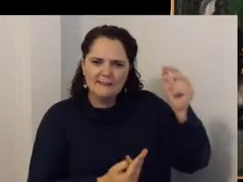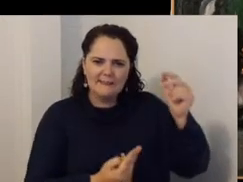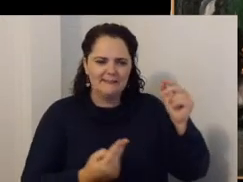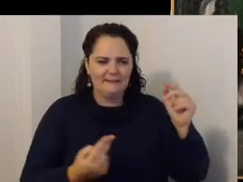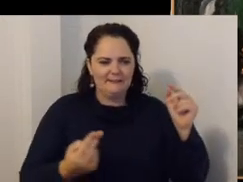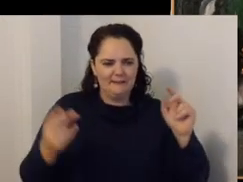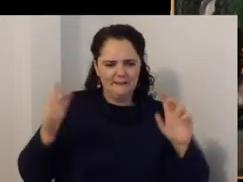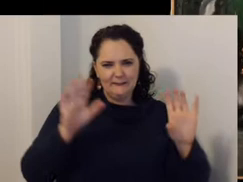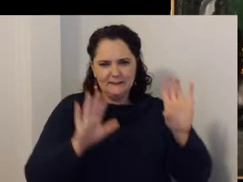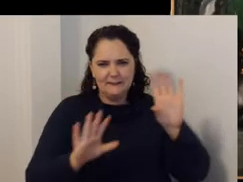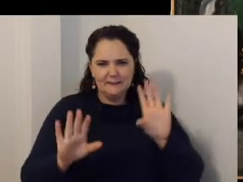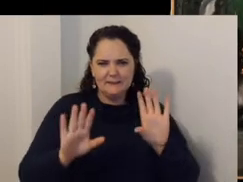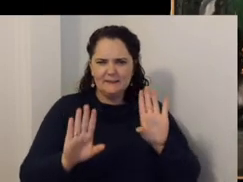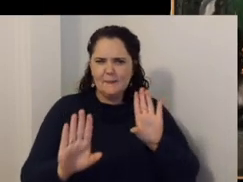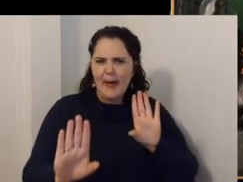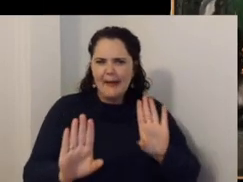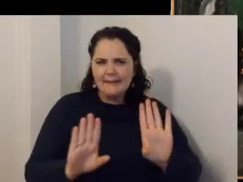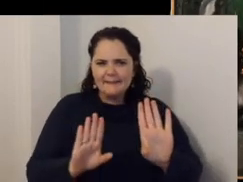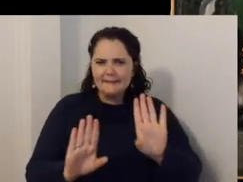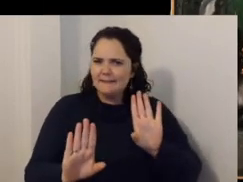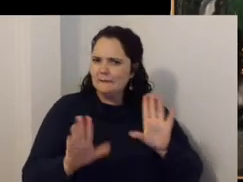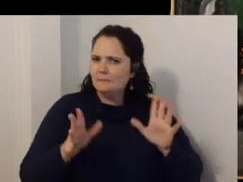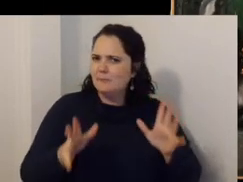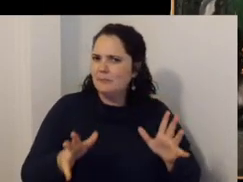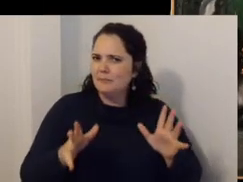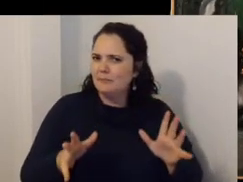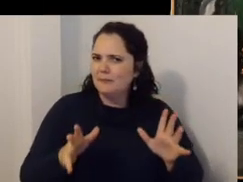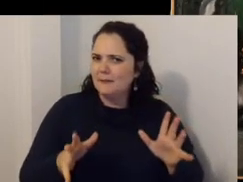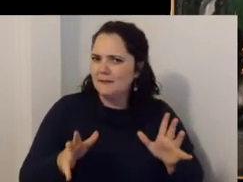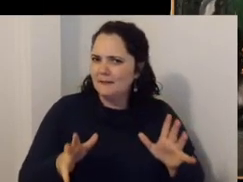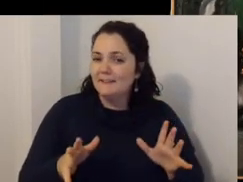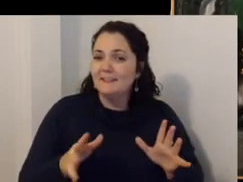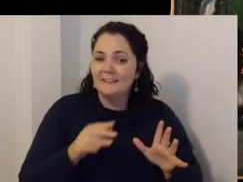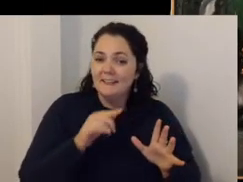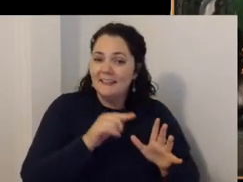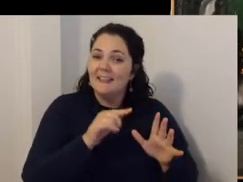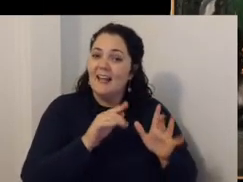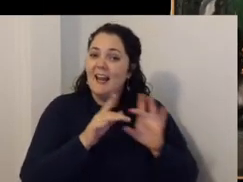compositions, very reminiscent of his uh of his teachers in Venice and uh and part of the mannerist